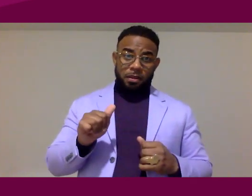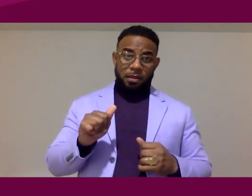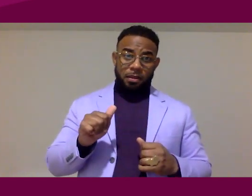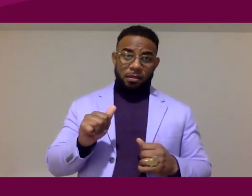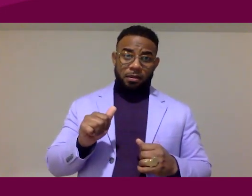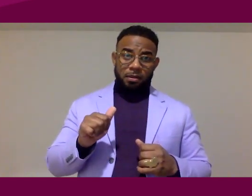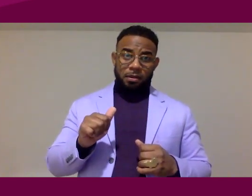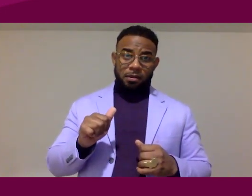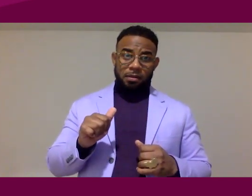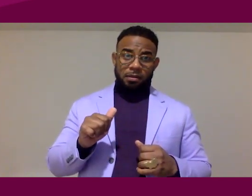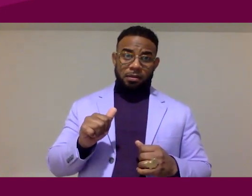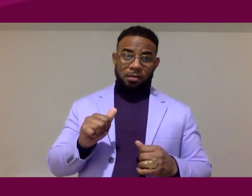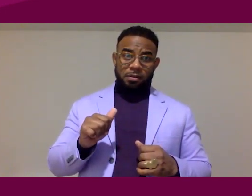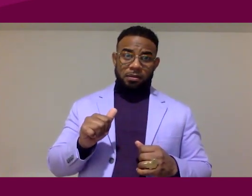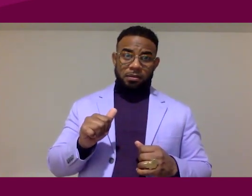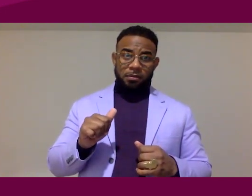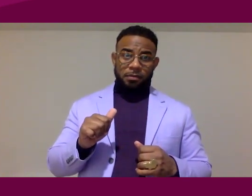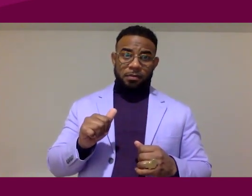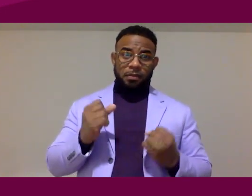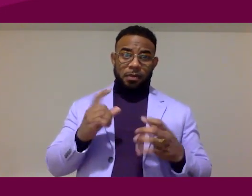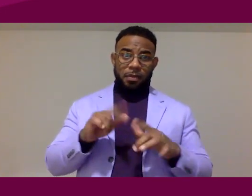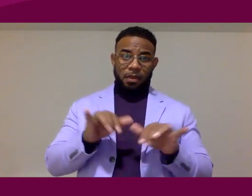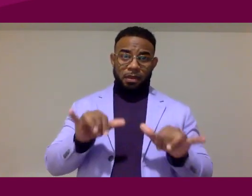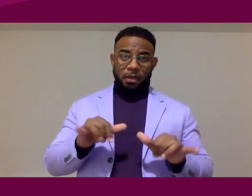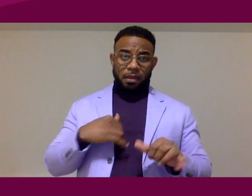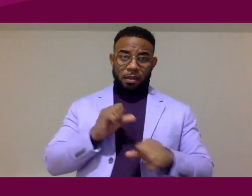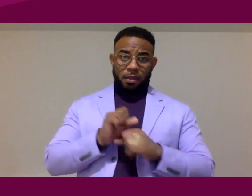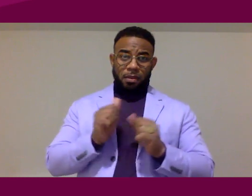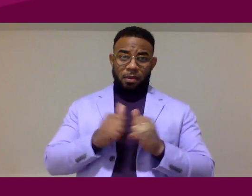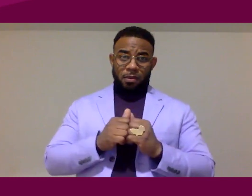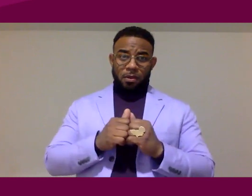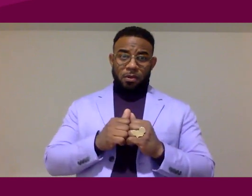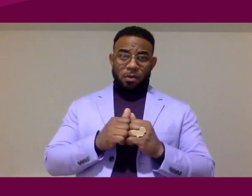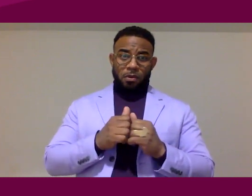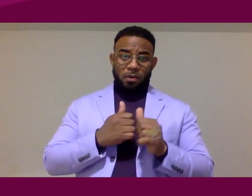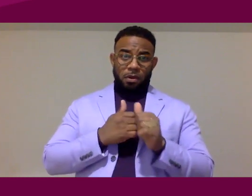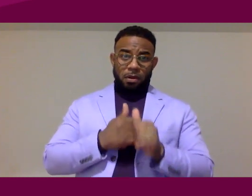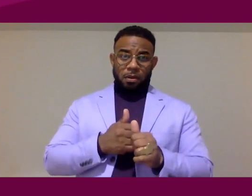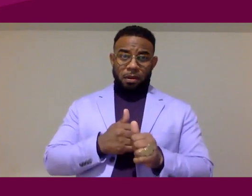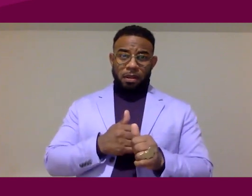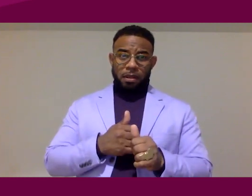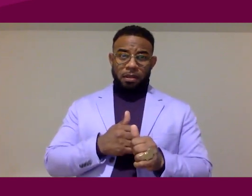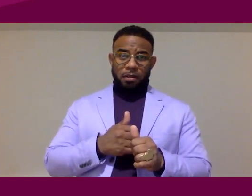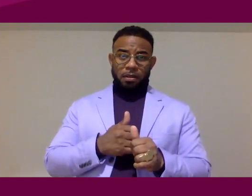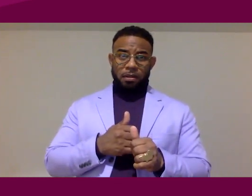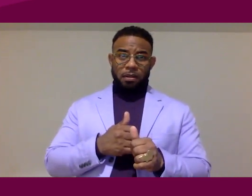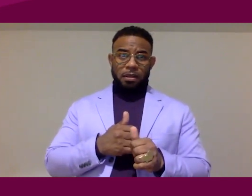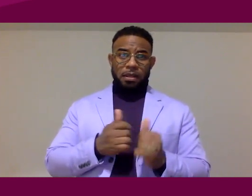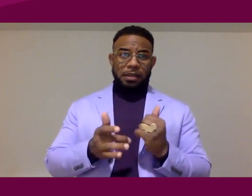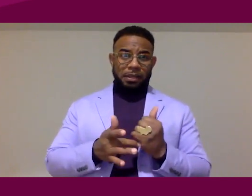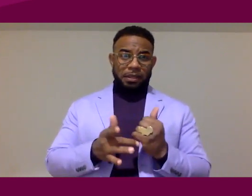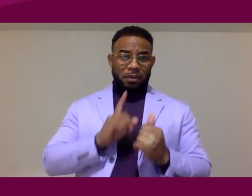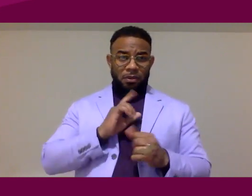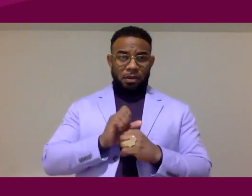And a lot of the systems I was working with were compliant technically, but they weren't